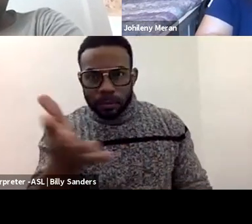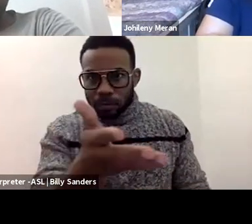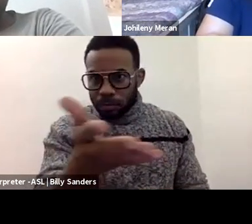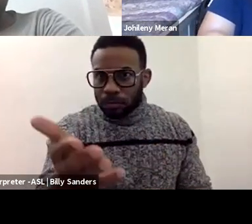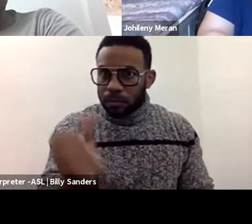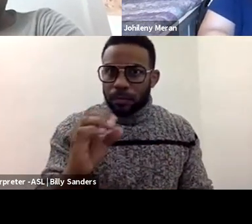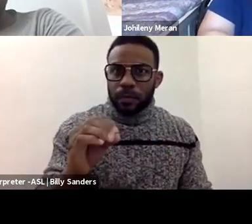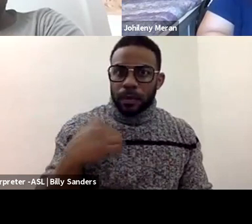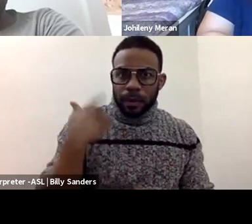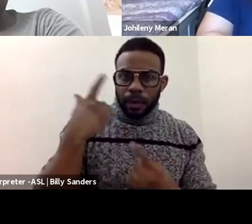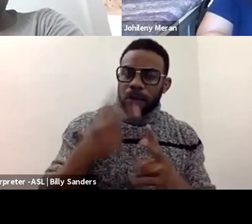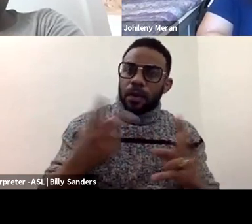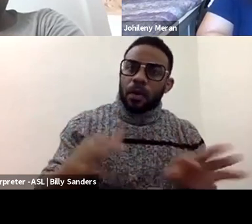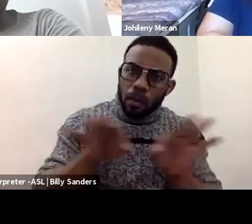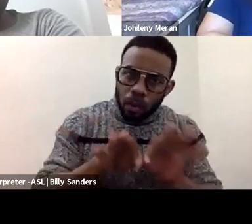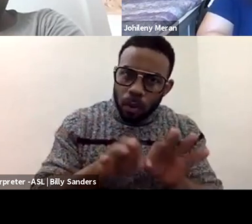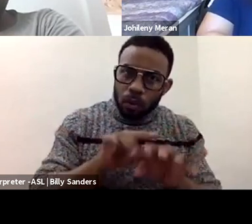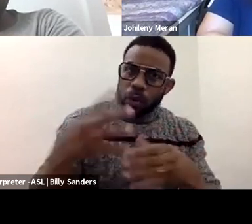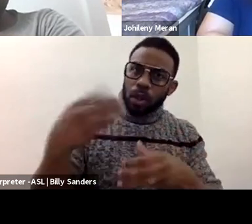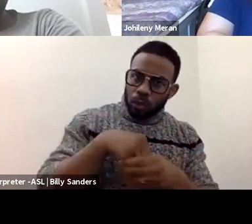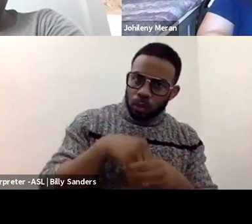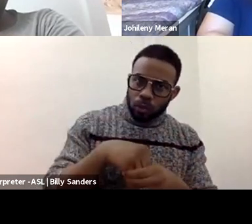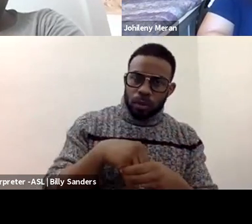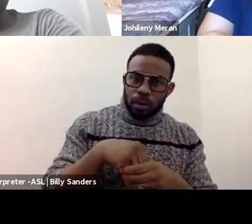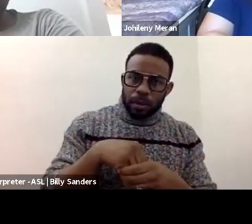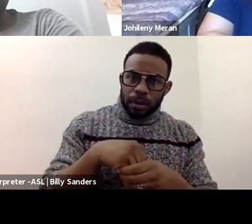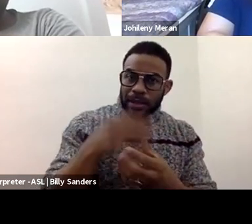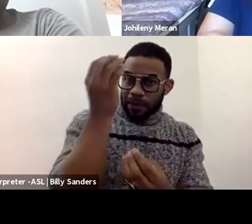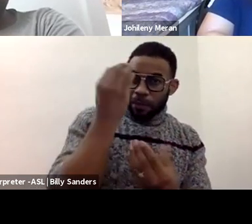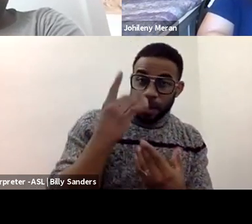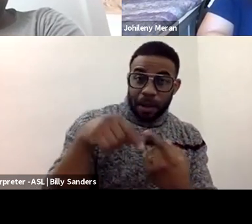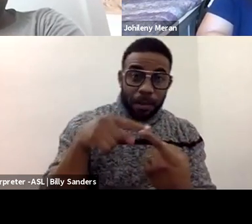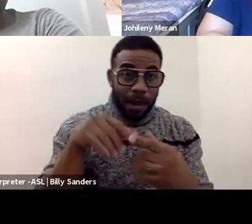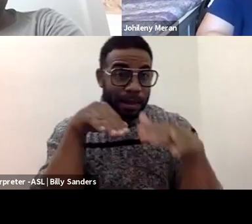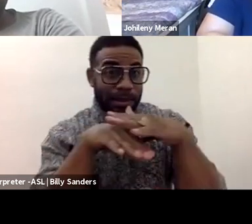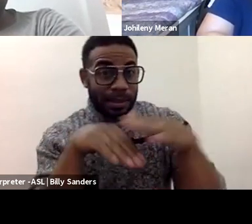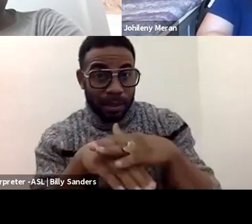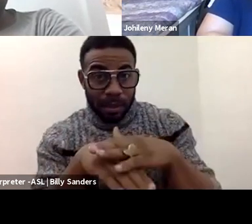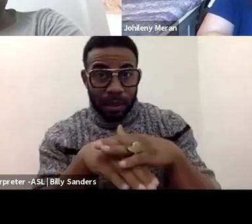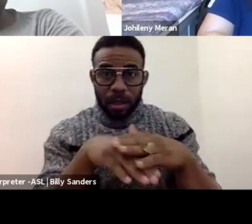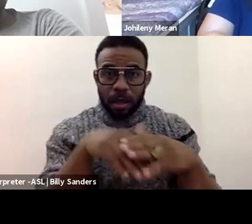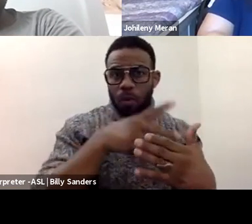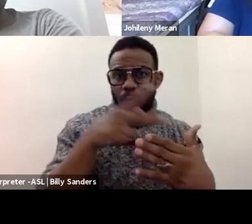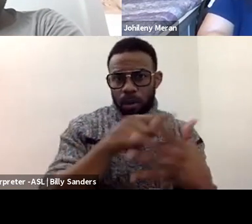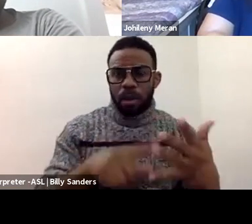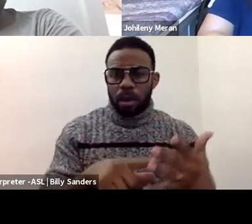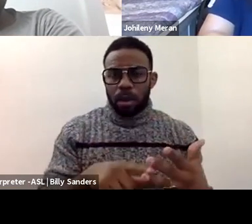And so I think it is very important to include information about accessibility programs across